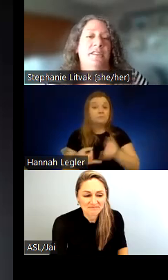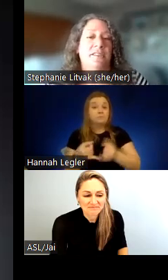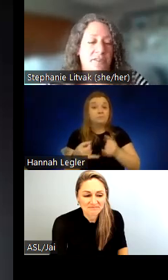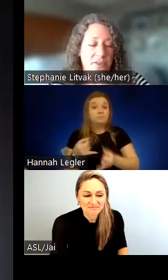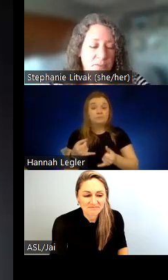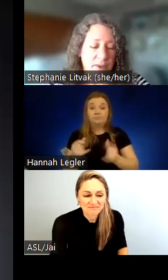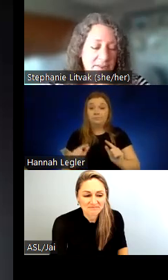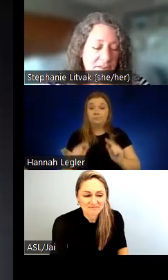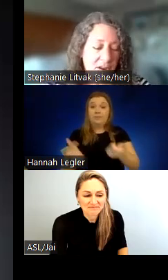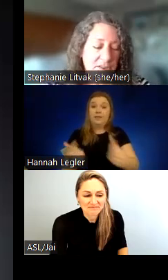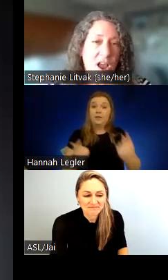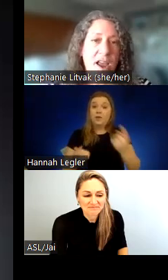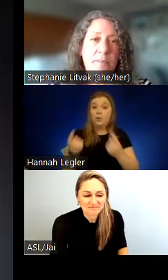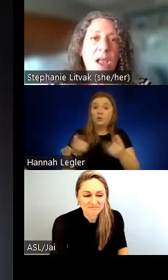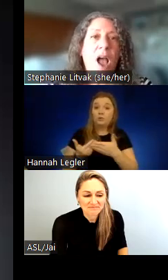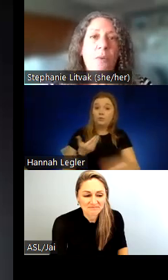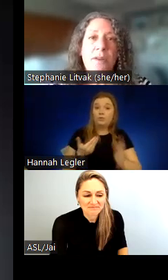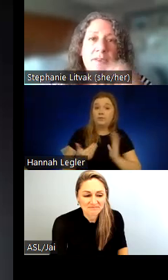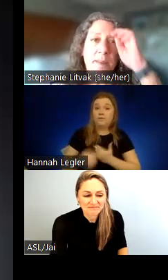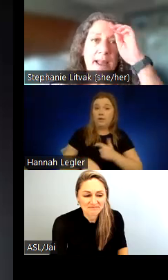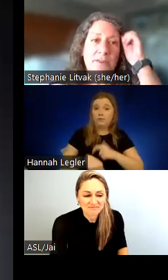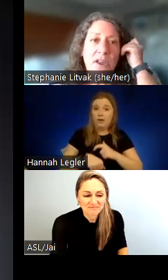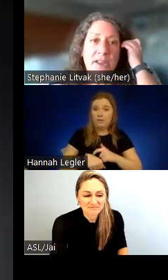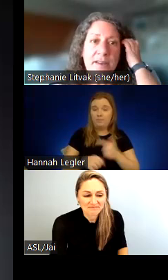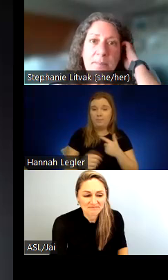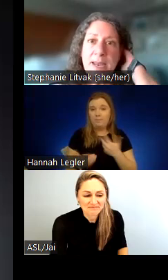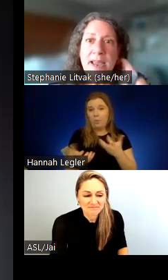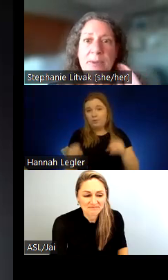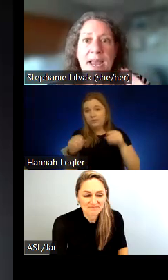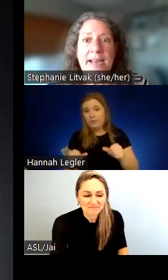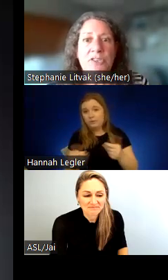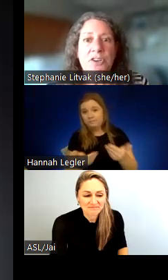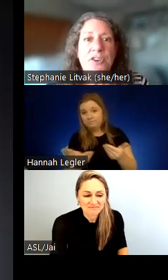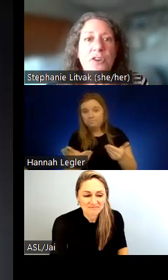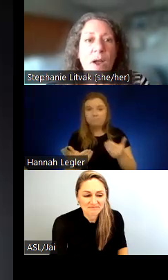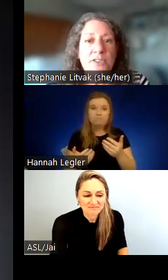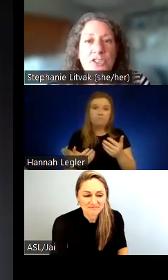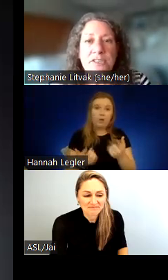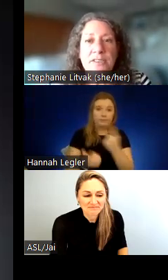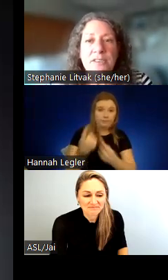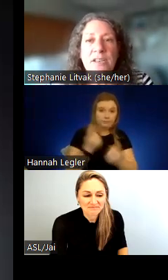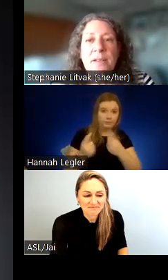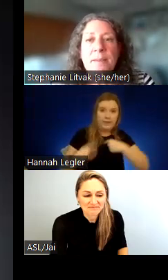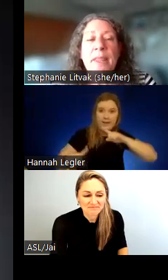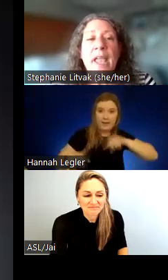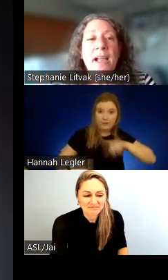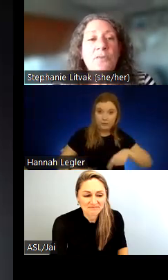So, the rest of our time I want to spend being able to answer your questions.